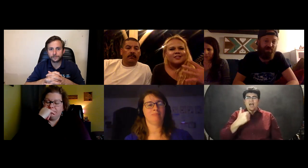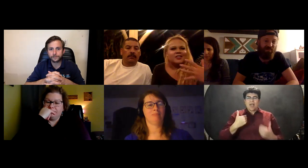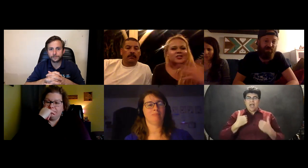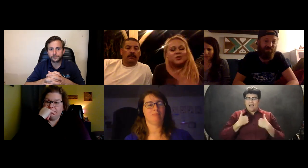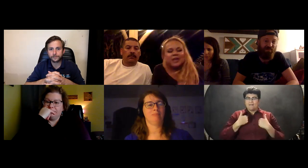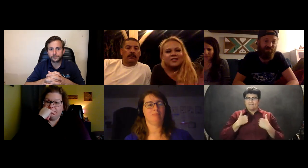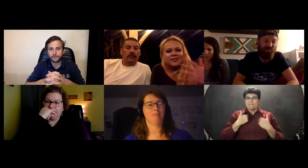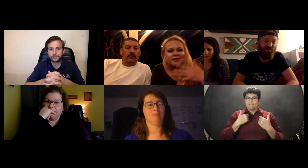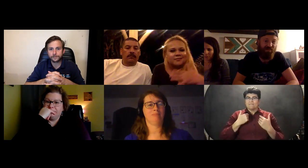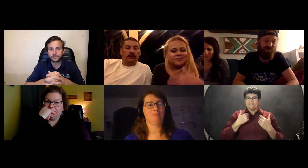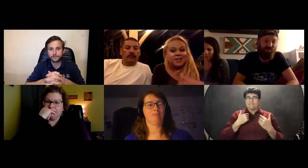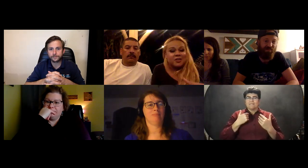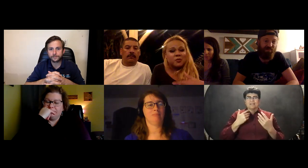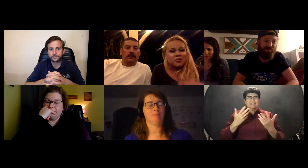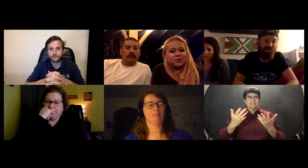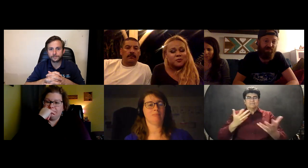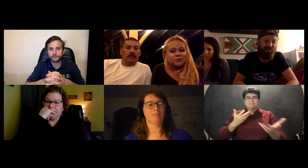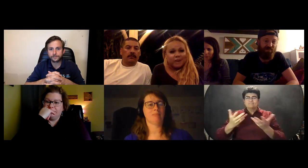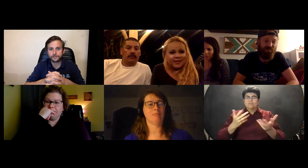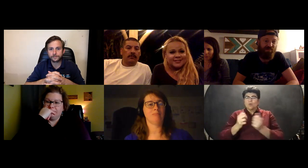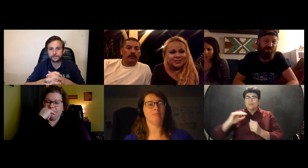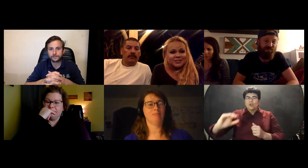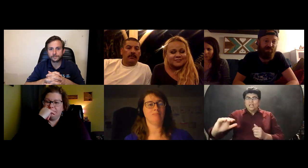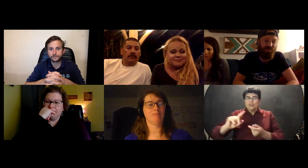you know getting the together with her